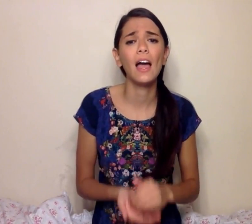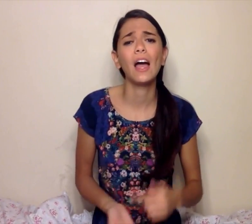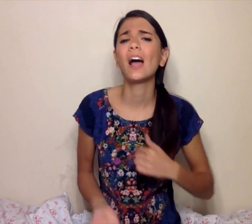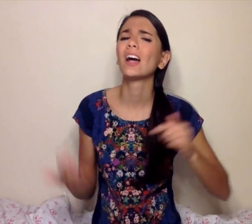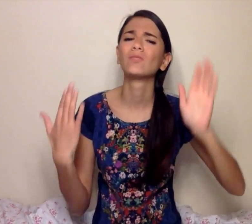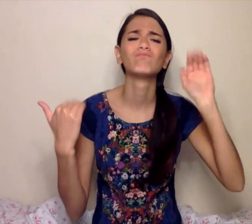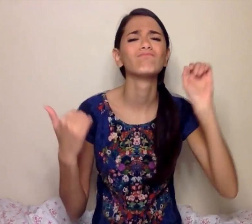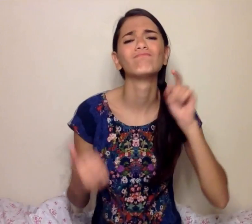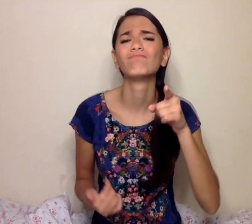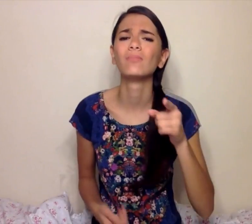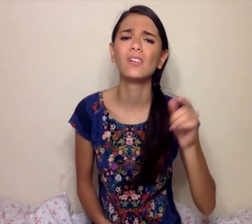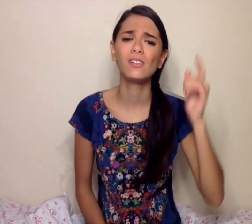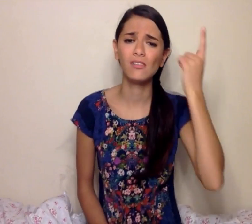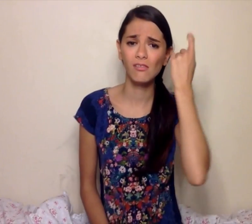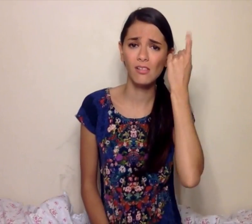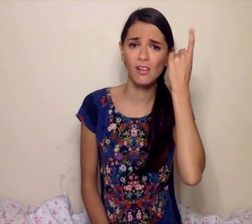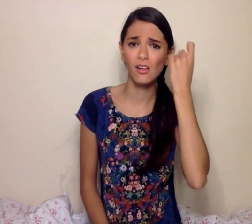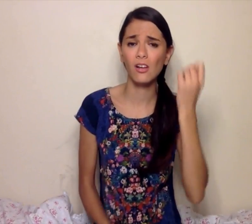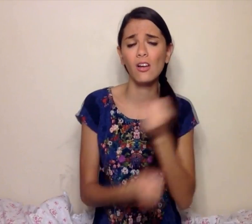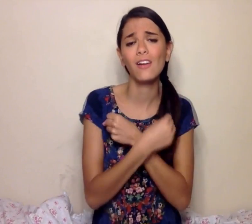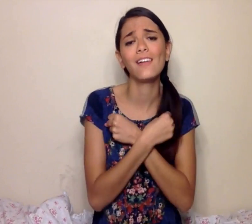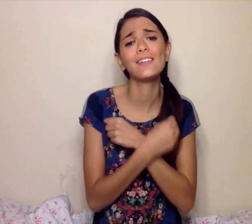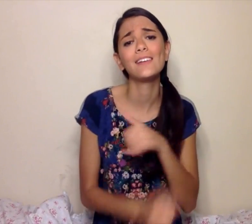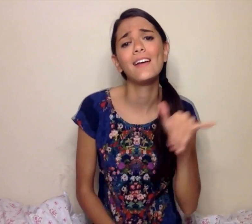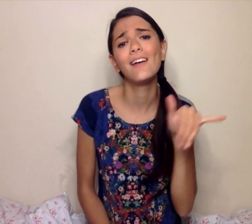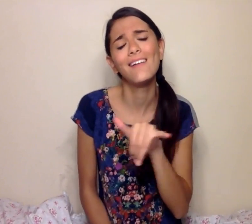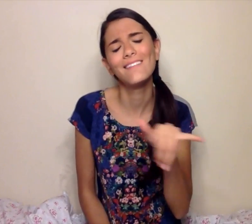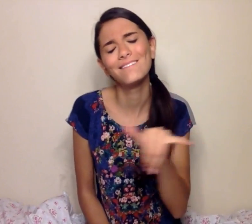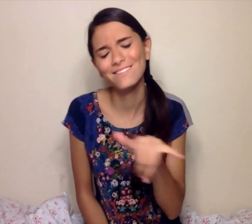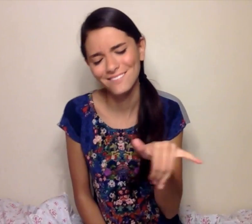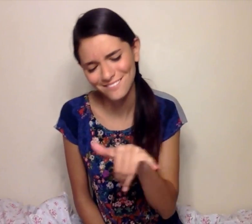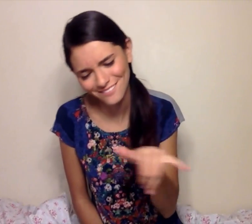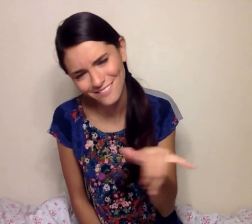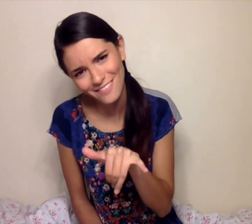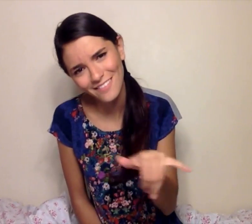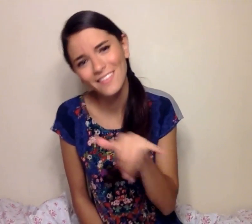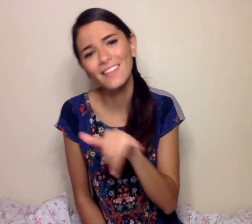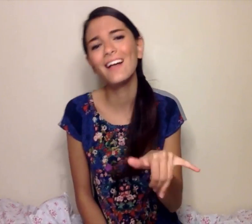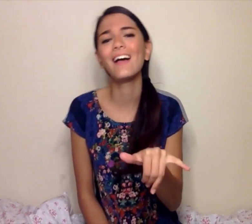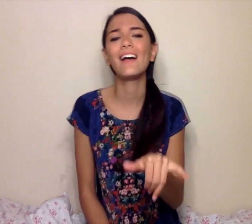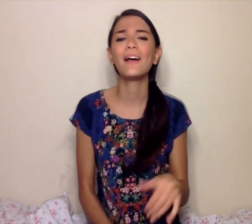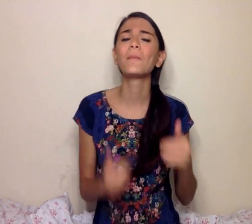Hoping that you'll understand